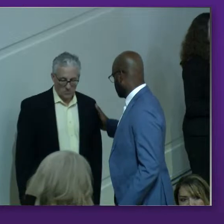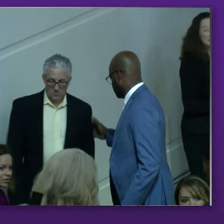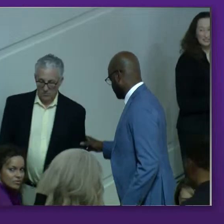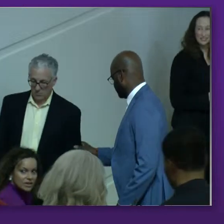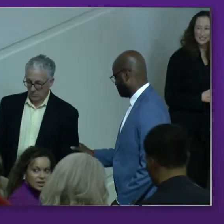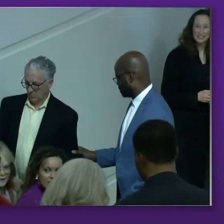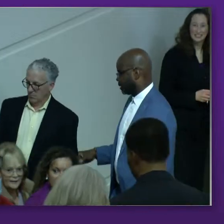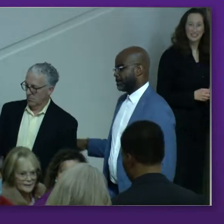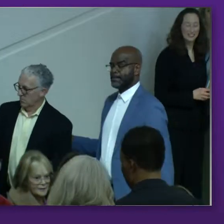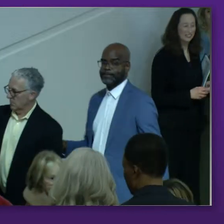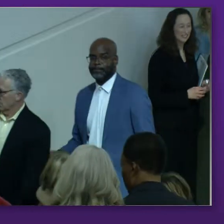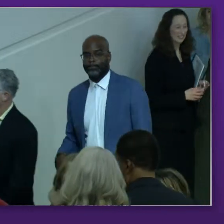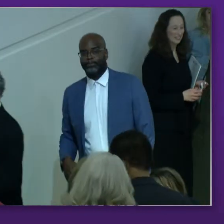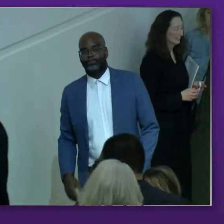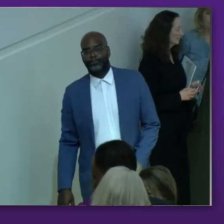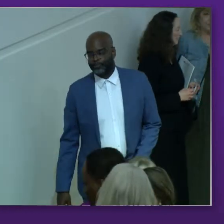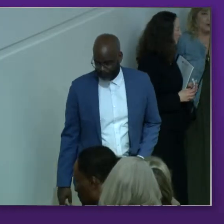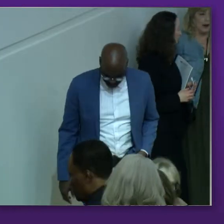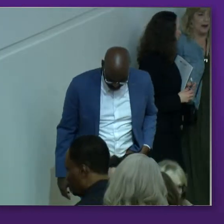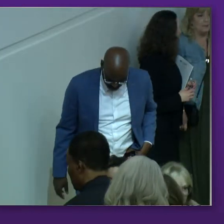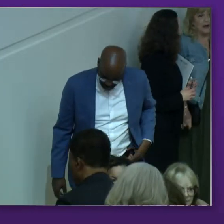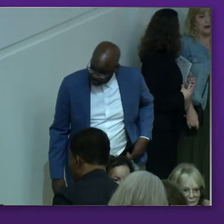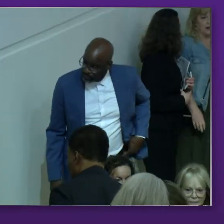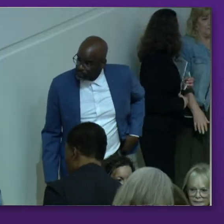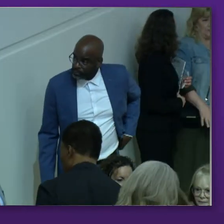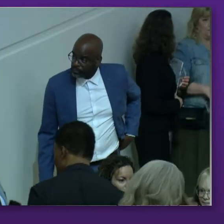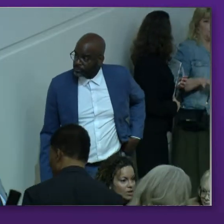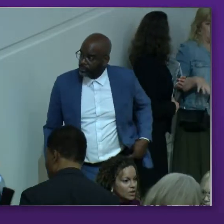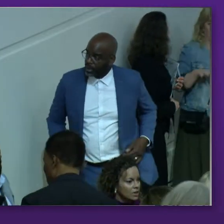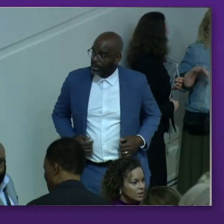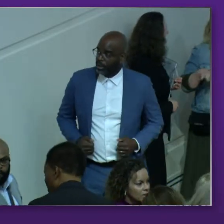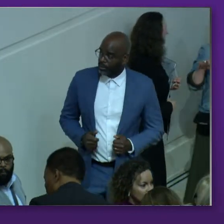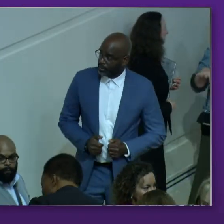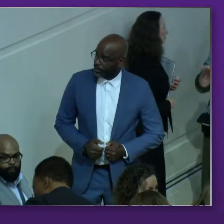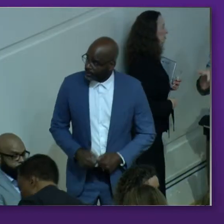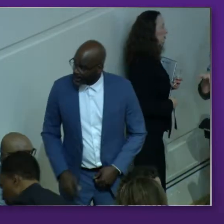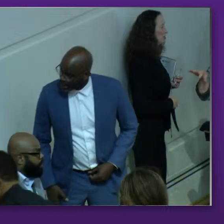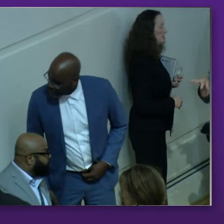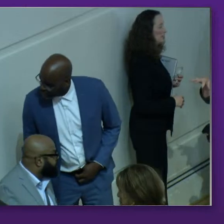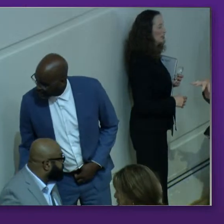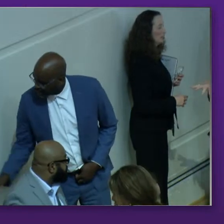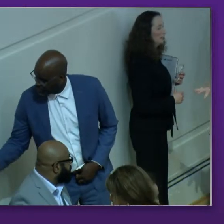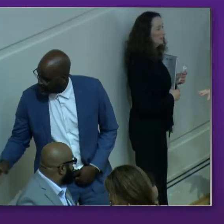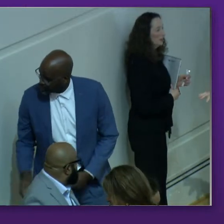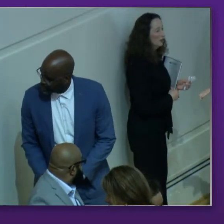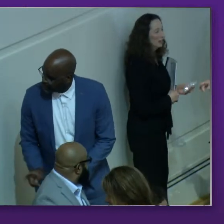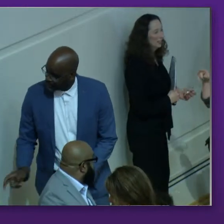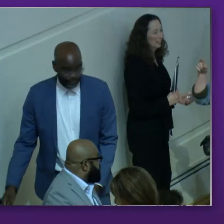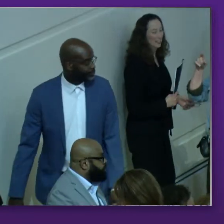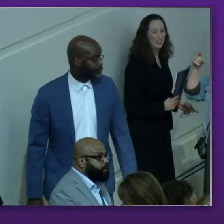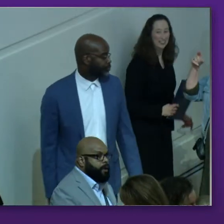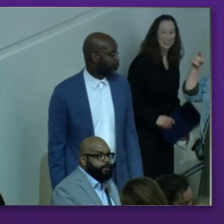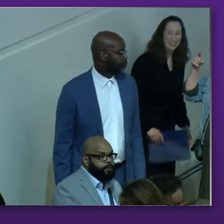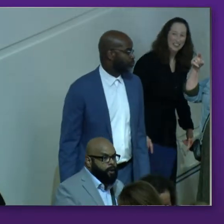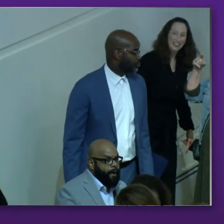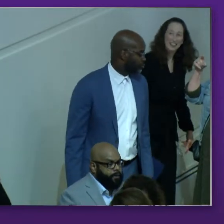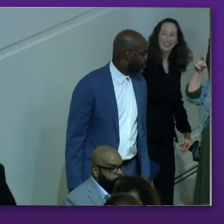CULTIVATE A SENSE OF BELONGING FIRST AND SPREAD BY